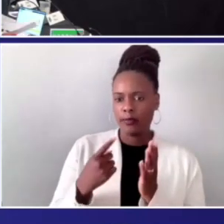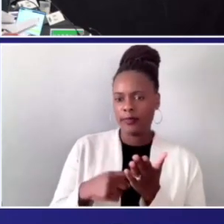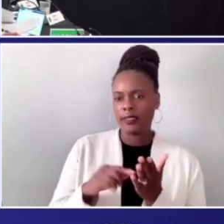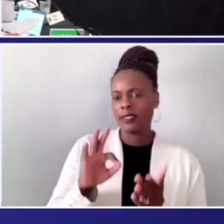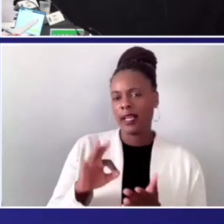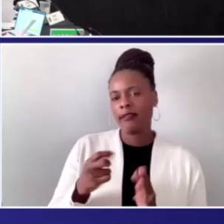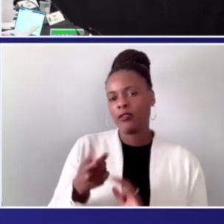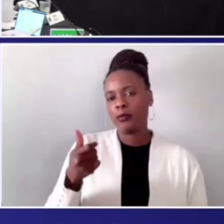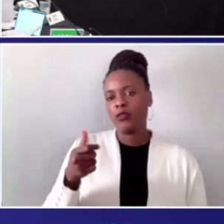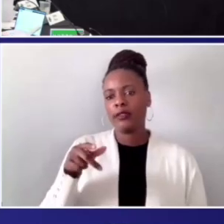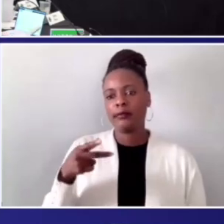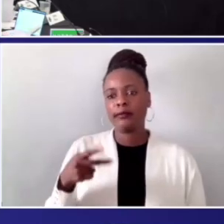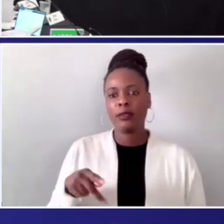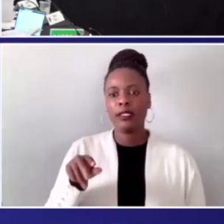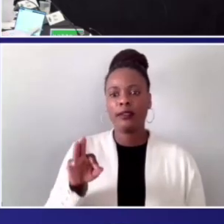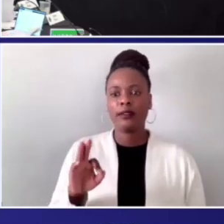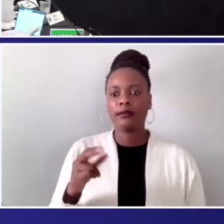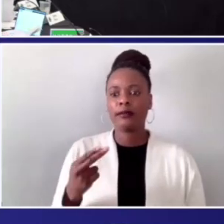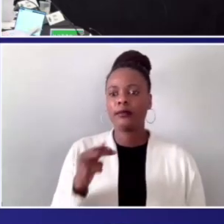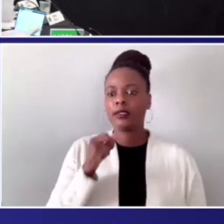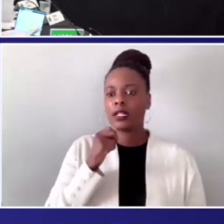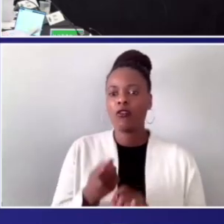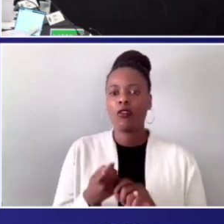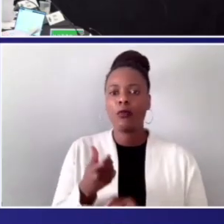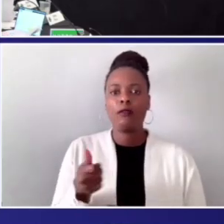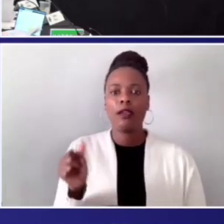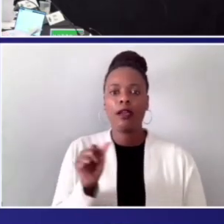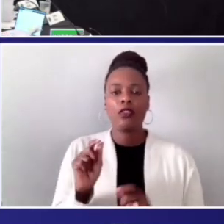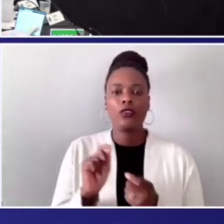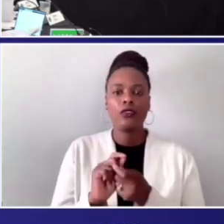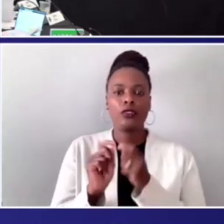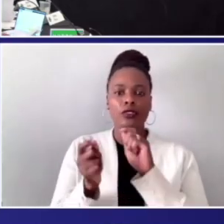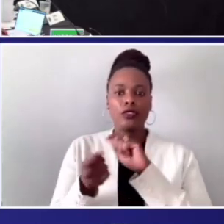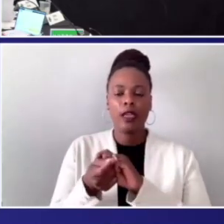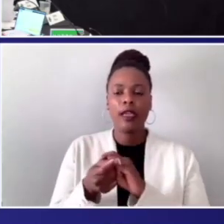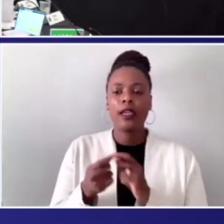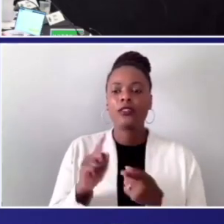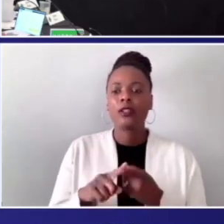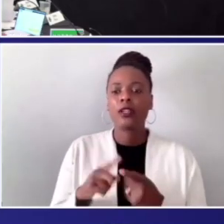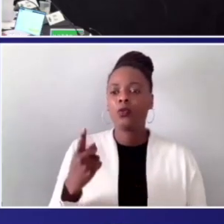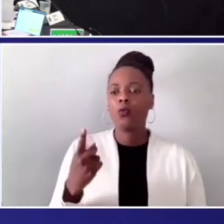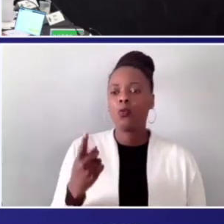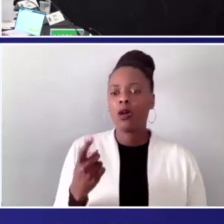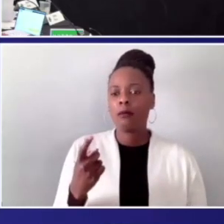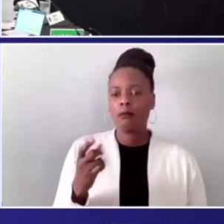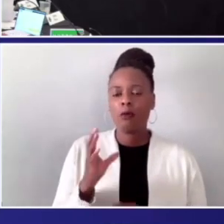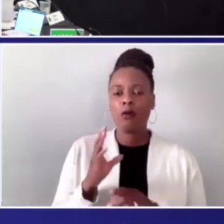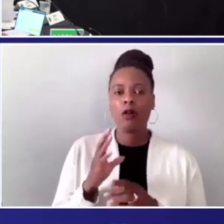hardship, not making any other changes. And I think there's one more provision after this that we need to look at quickly.